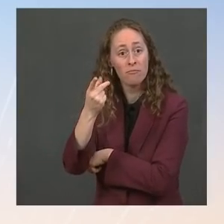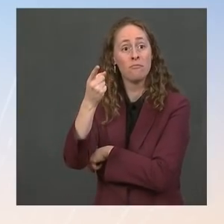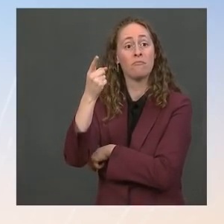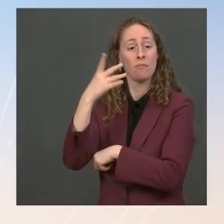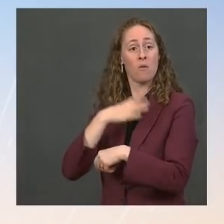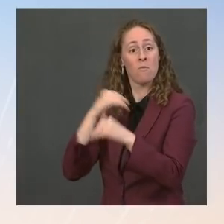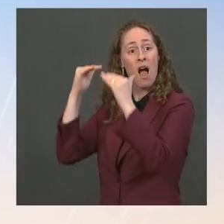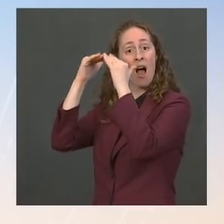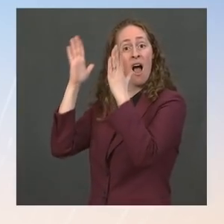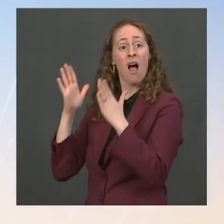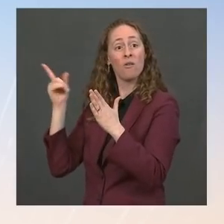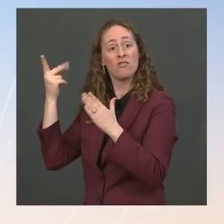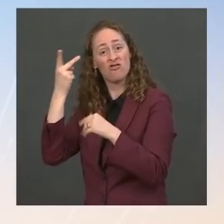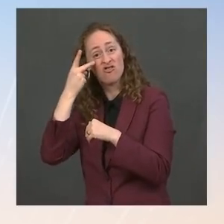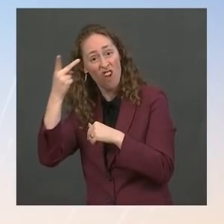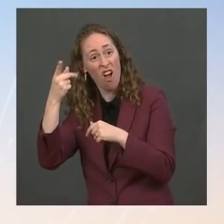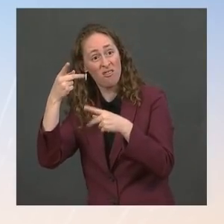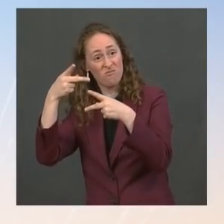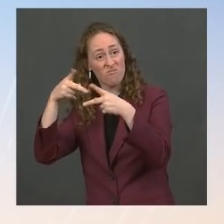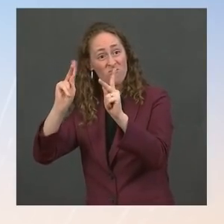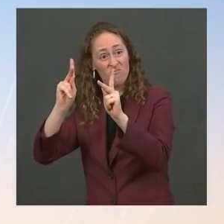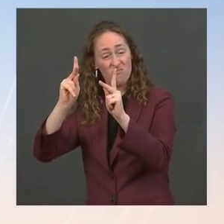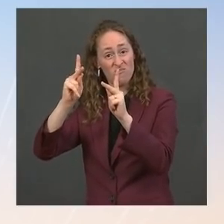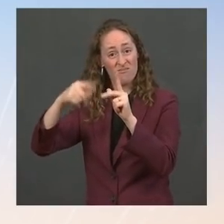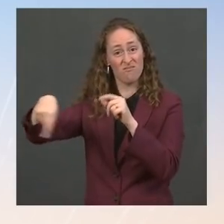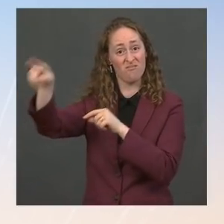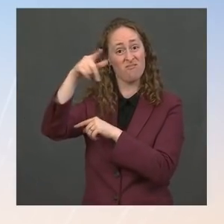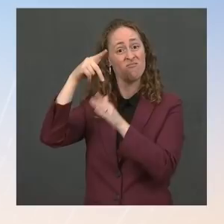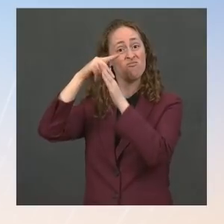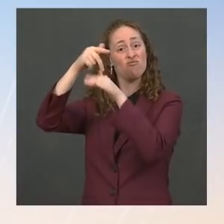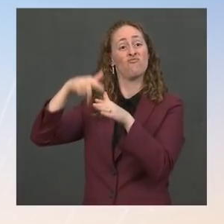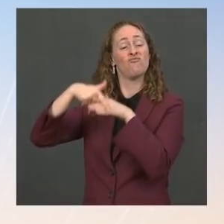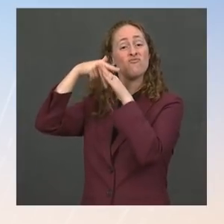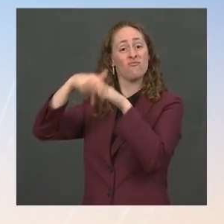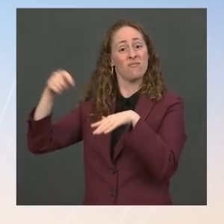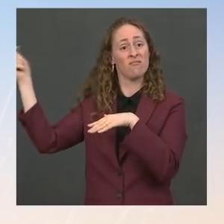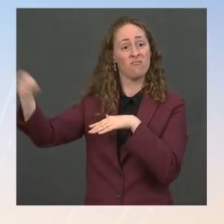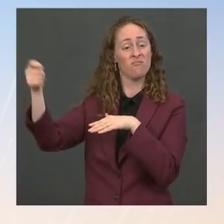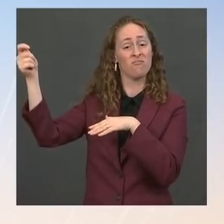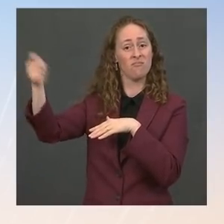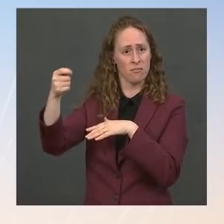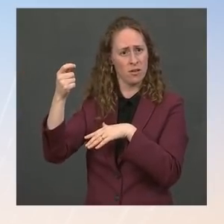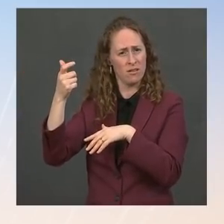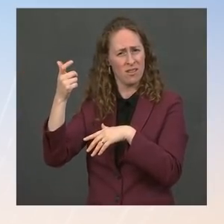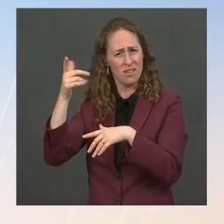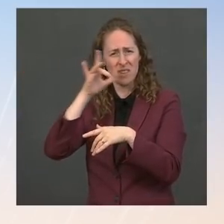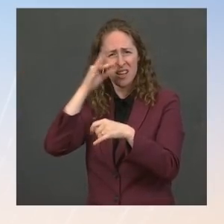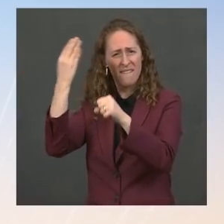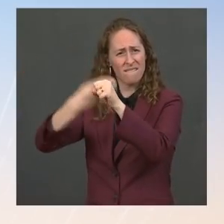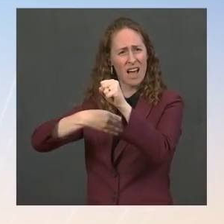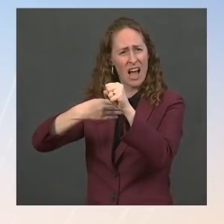using what seems to be whips on migrants -- that they would be fired or at least never be able to do that again? Ms Psaki: Of course,